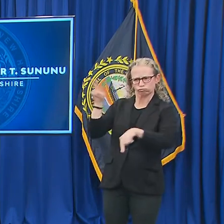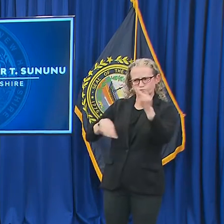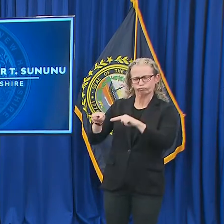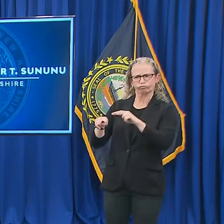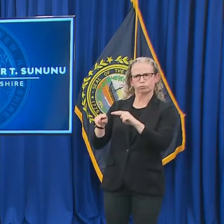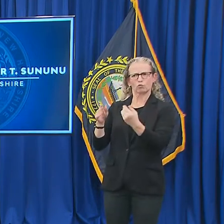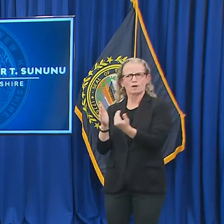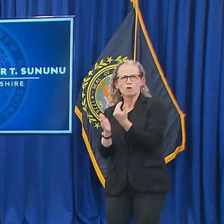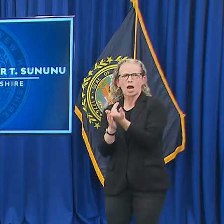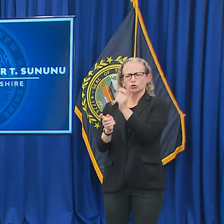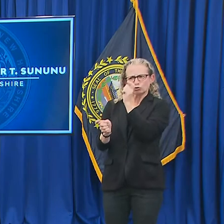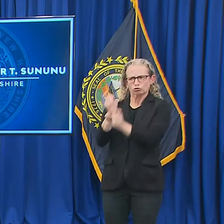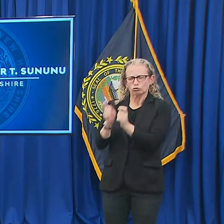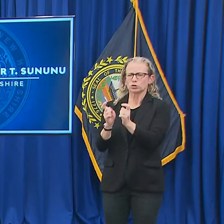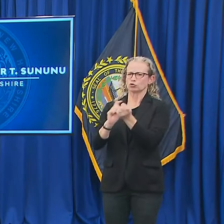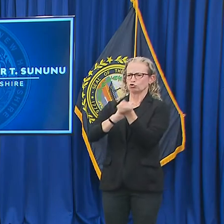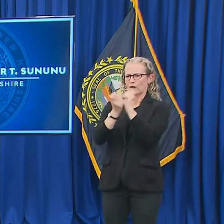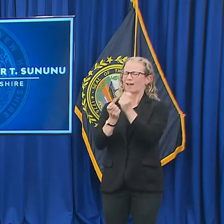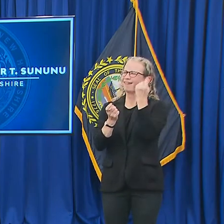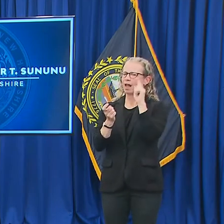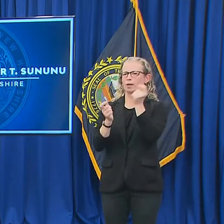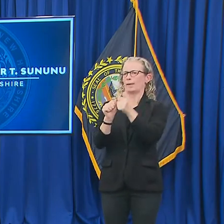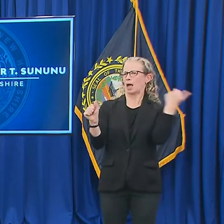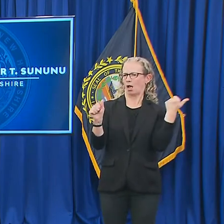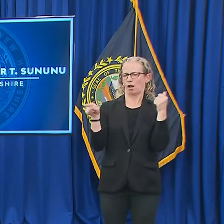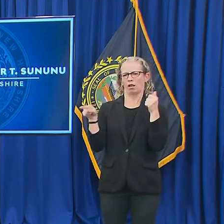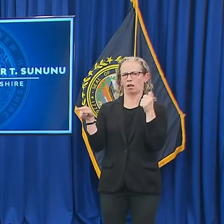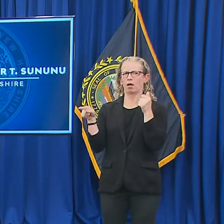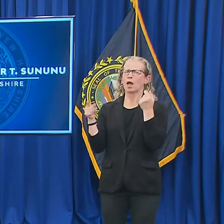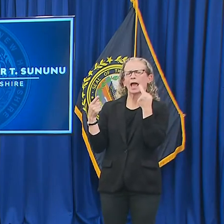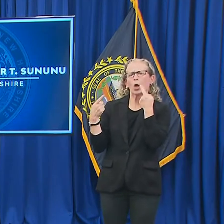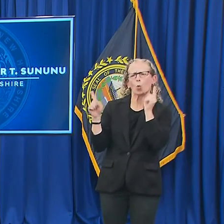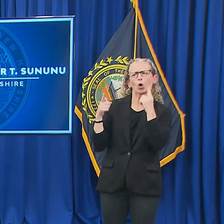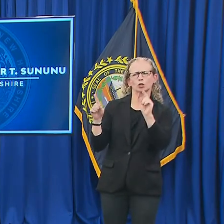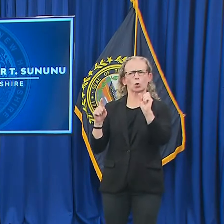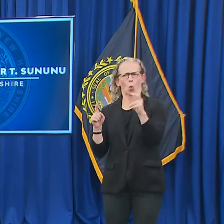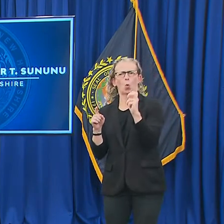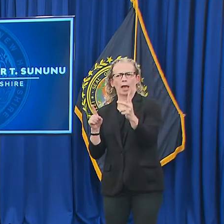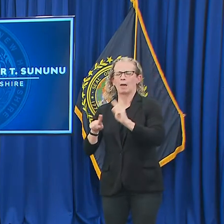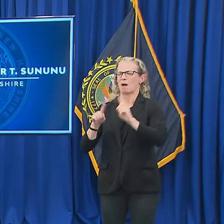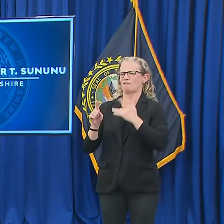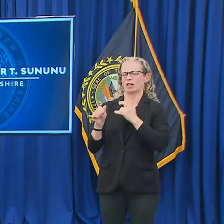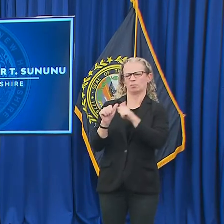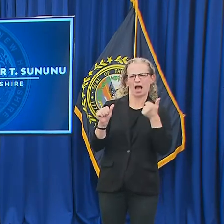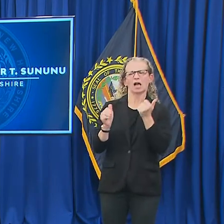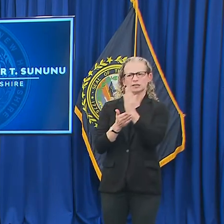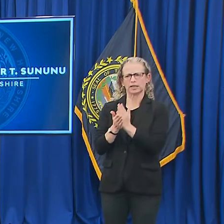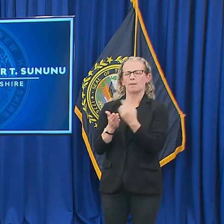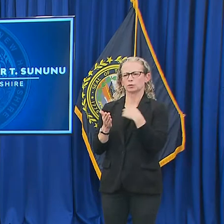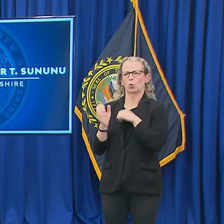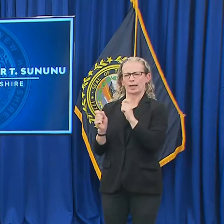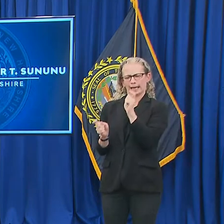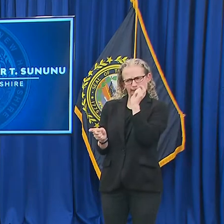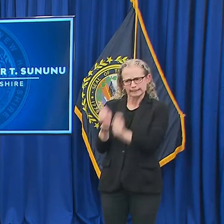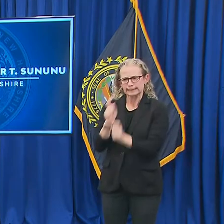That's just kind of phase one. Then we'll take it into a longer phase in a longer faith that will also give us some time to understand what additional federal resources might come to bear.